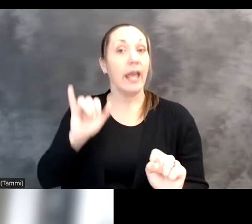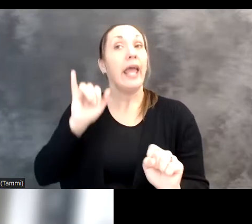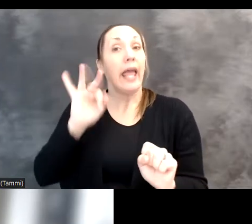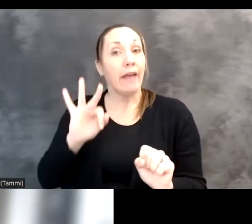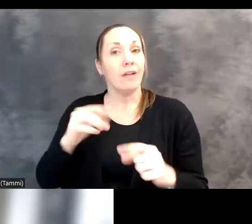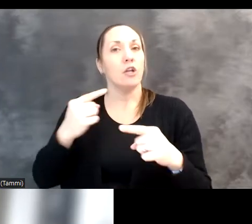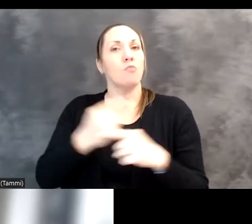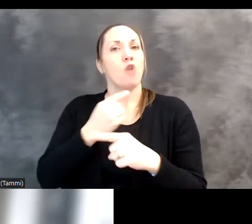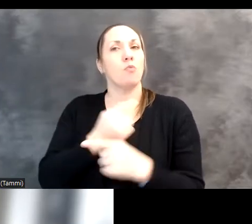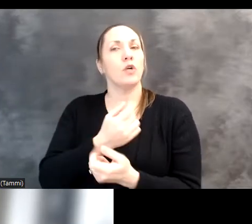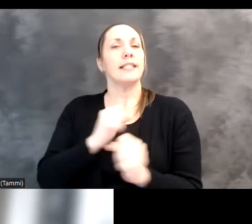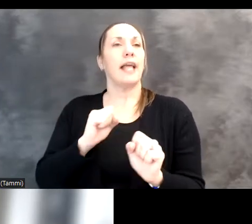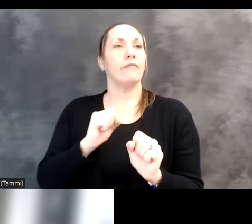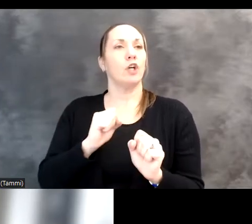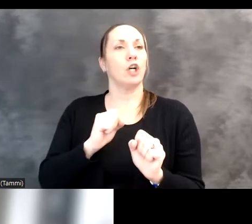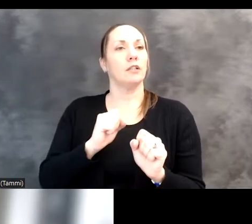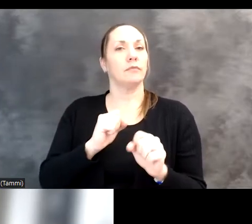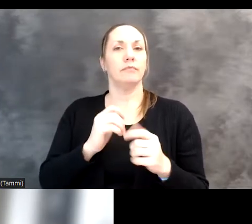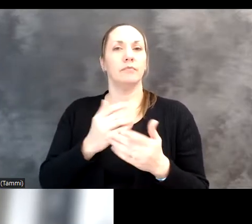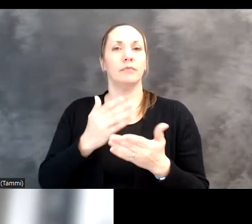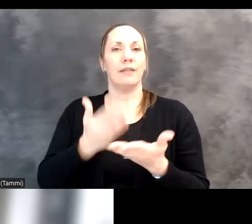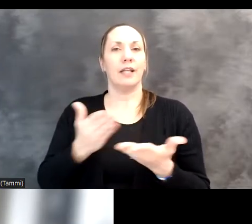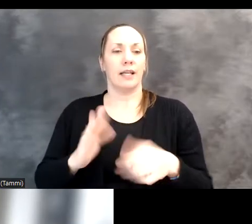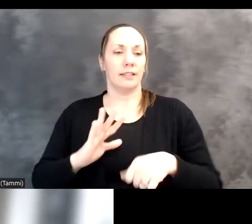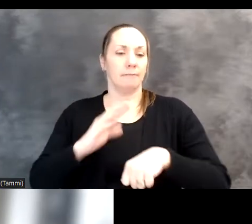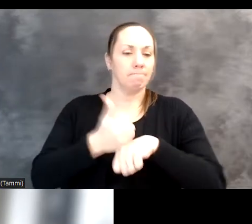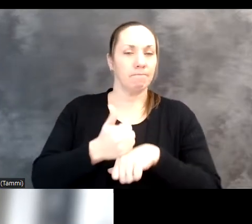about that and, you know, overall, neurotechnology is safe